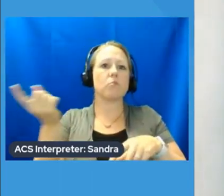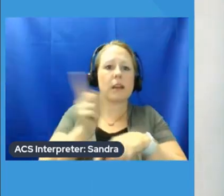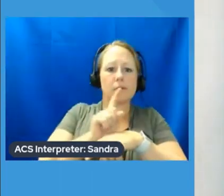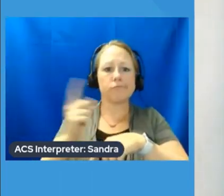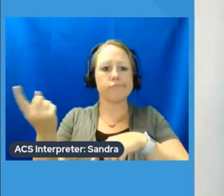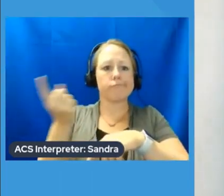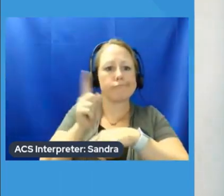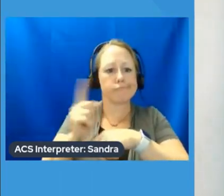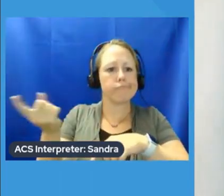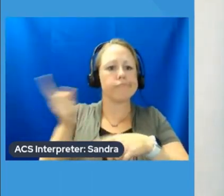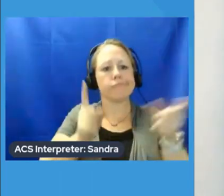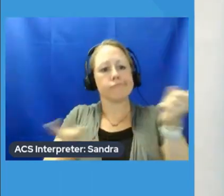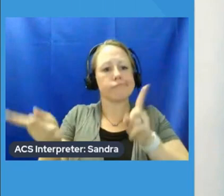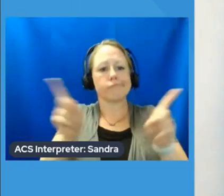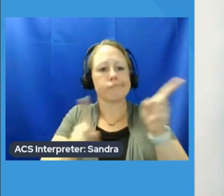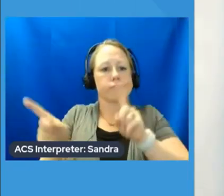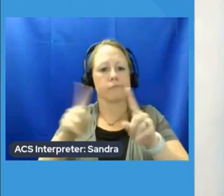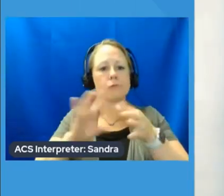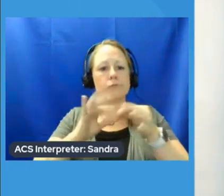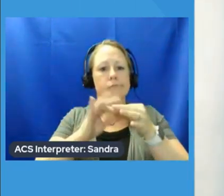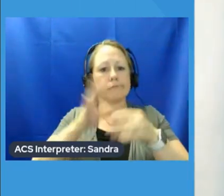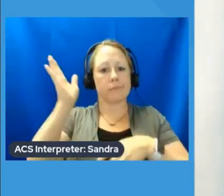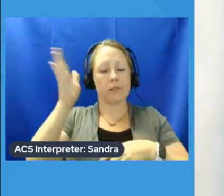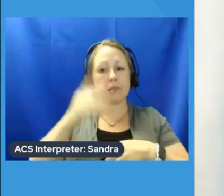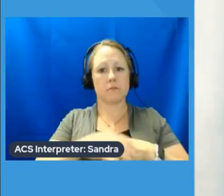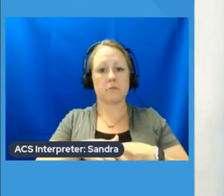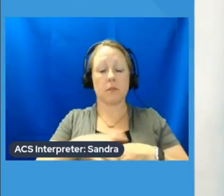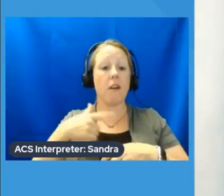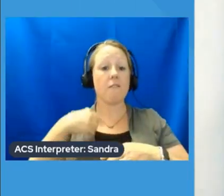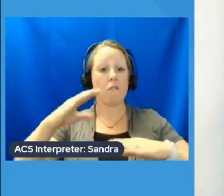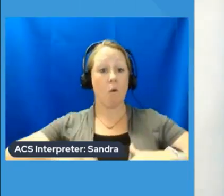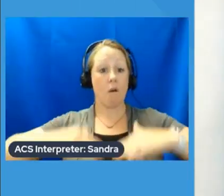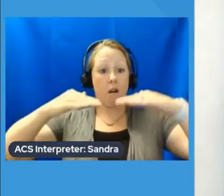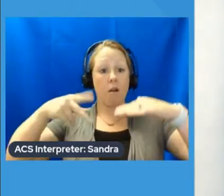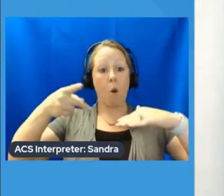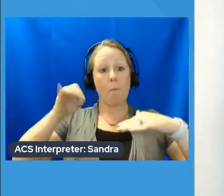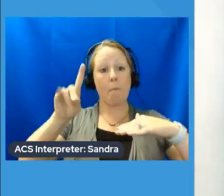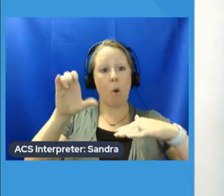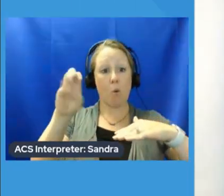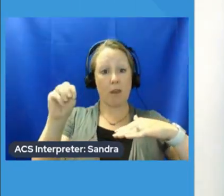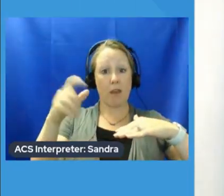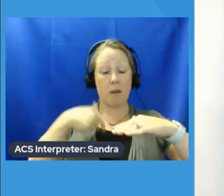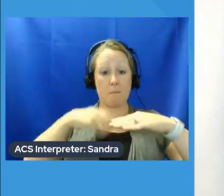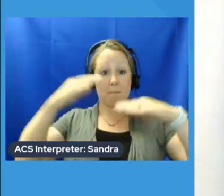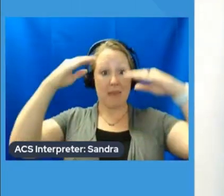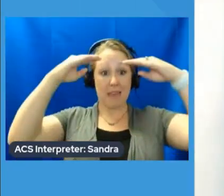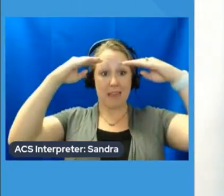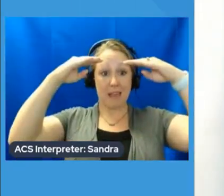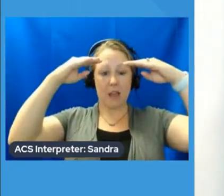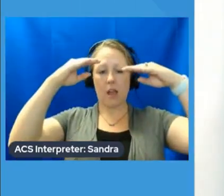I usually can't see over the top of a podium. So in my mind, I was already trying to figure out